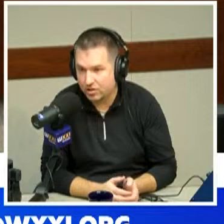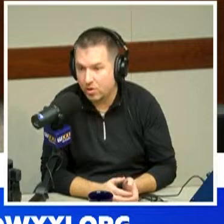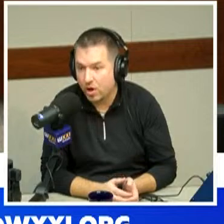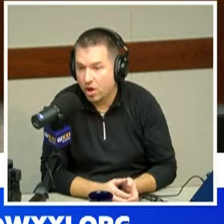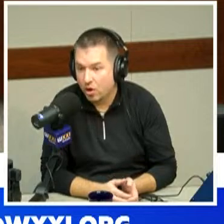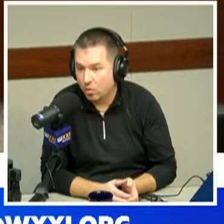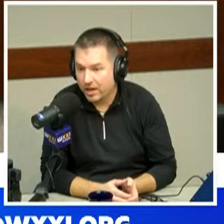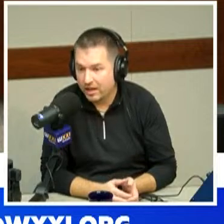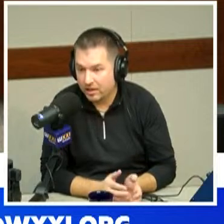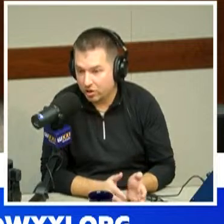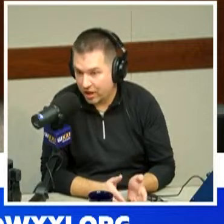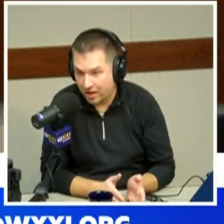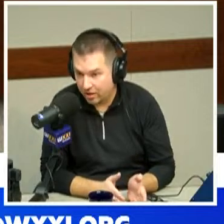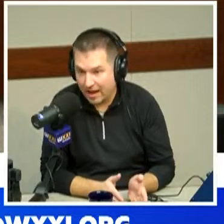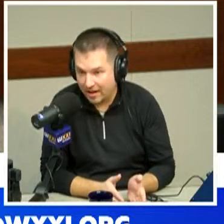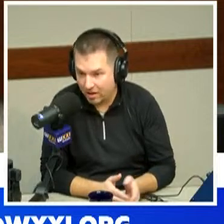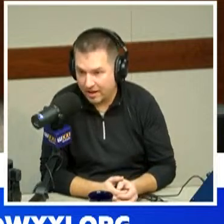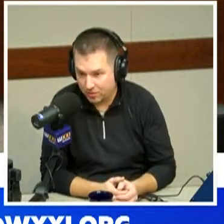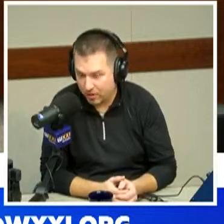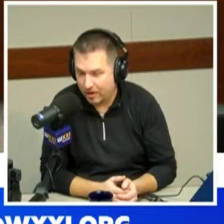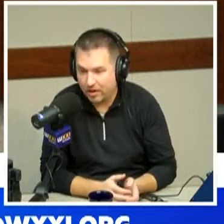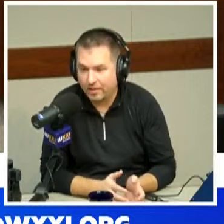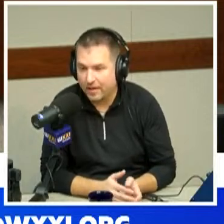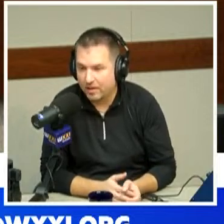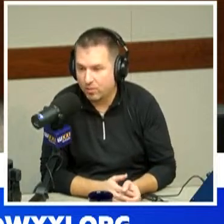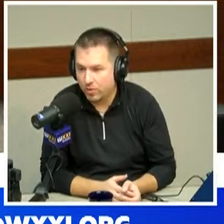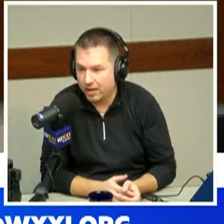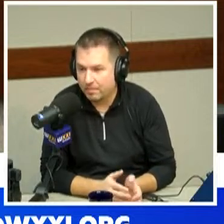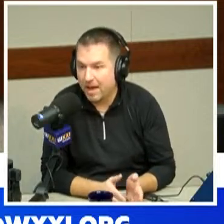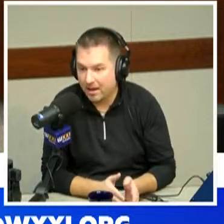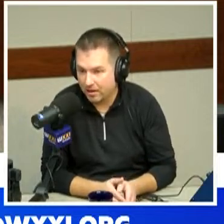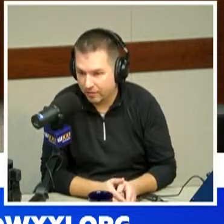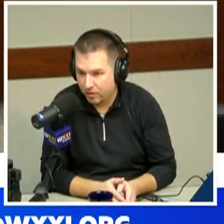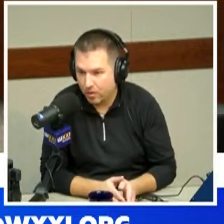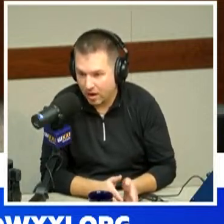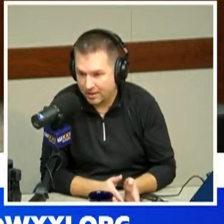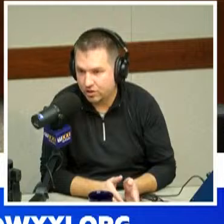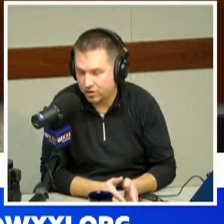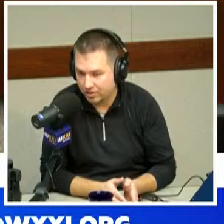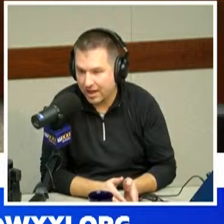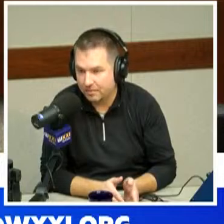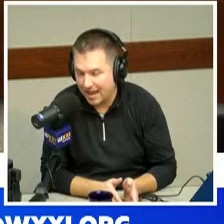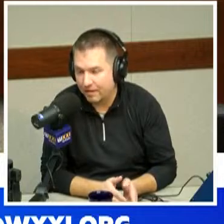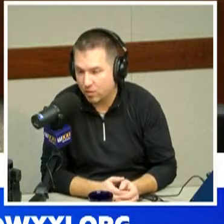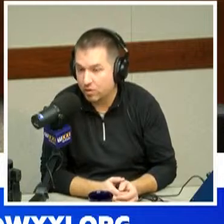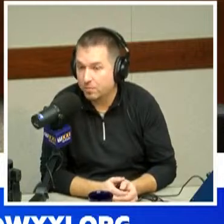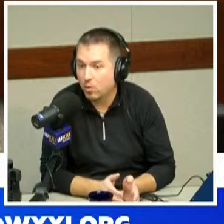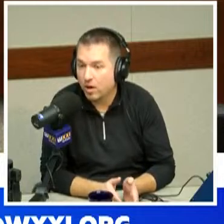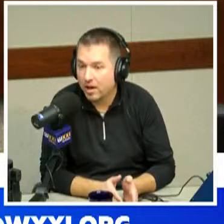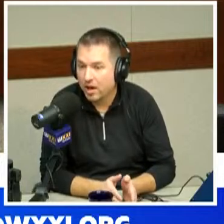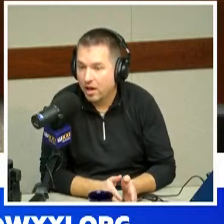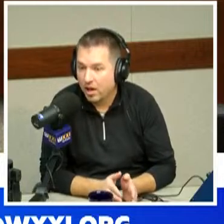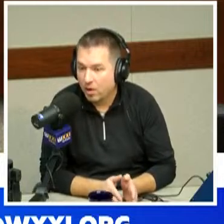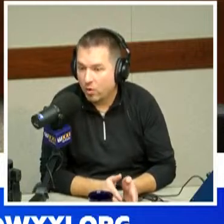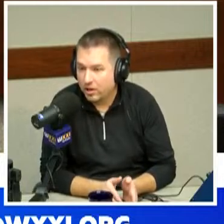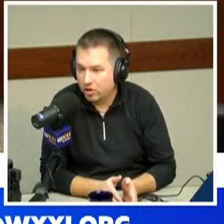so we shared at our Icebreaker and then we met a few additional times afterwards but what what it